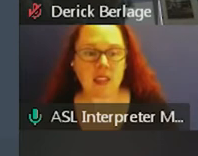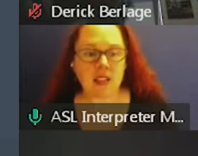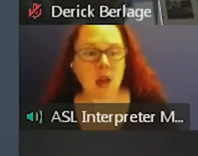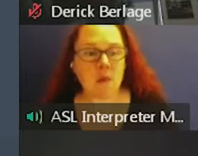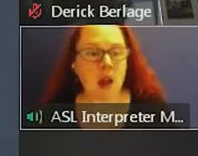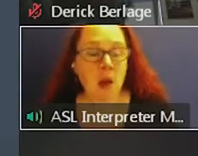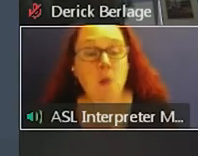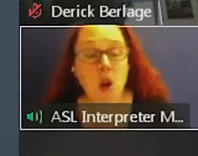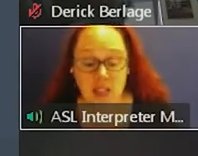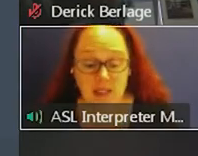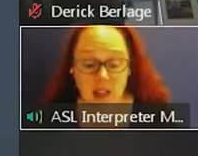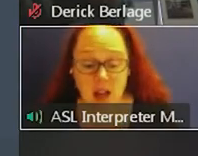I'm a Margaret Higgs